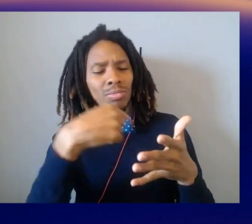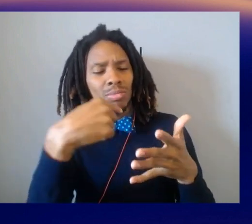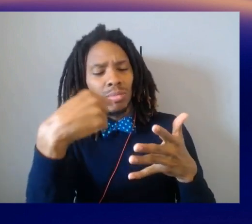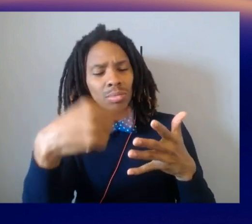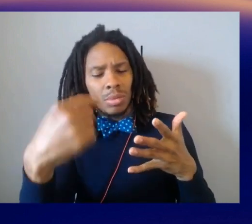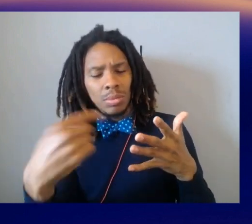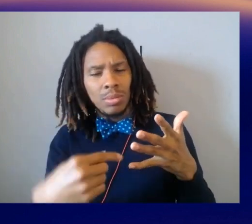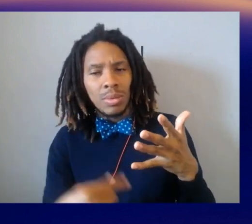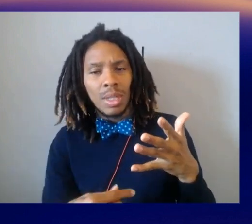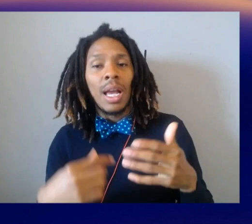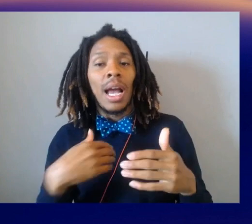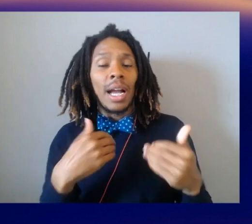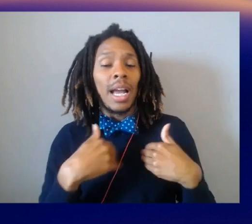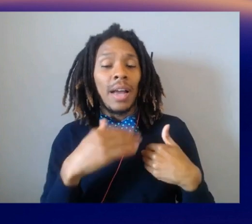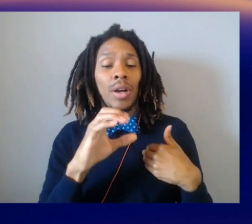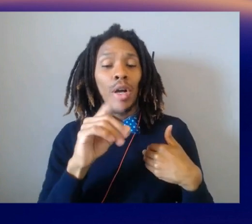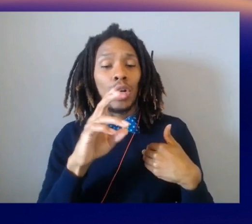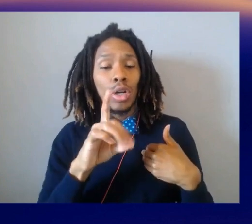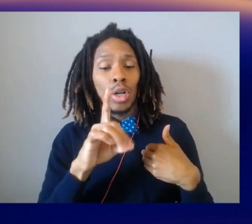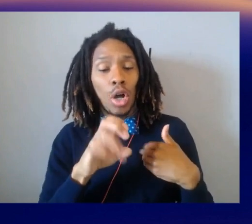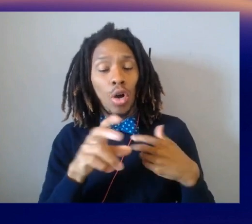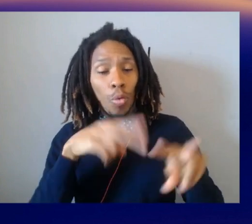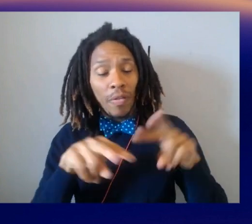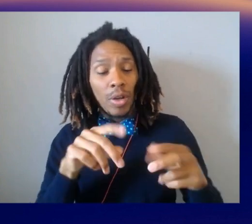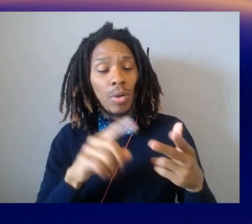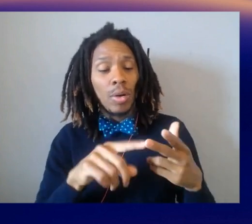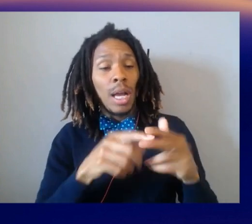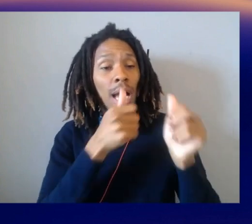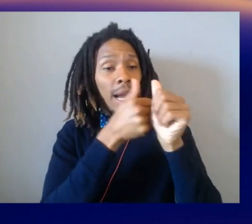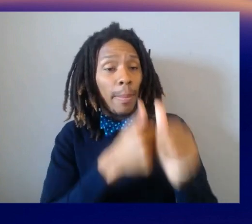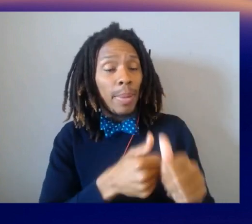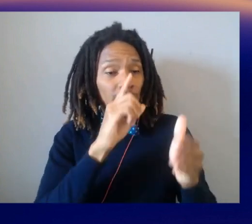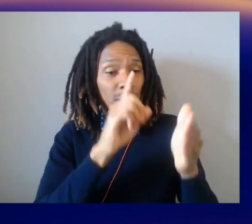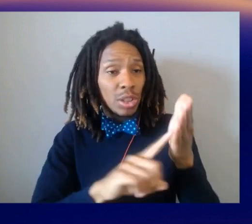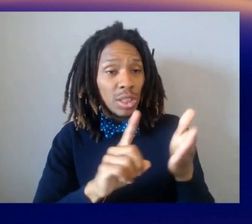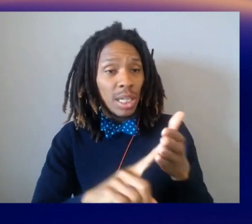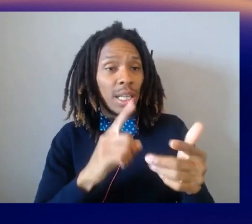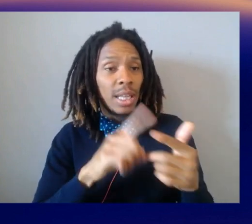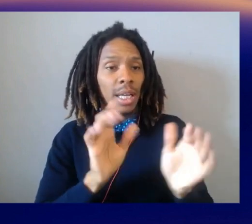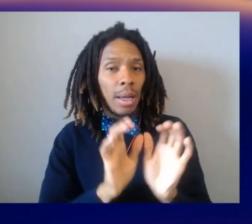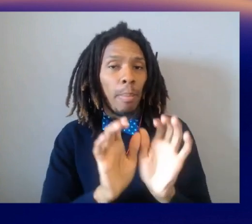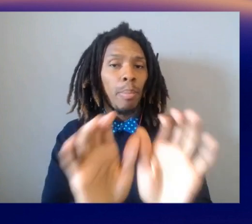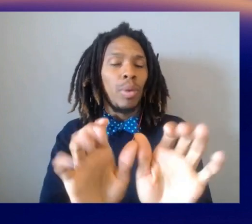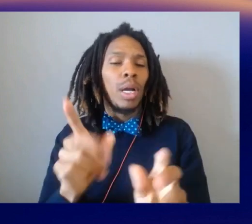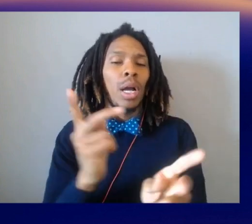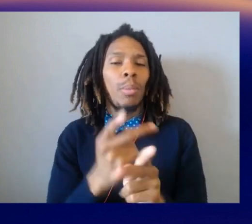I can have code reviews, compliance checks, and then it can get pushed out production through a C I C D workflow.